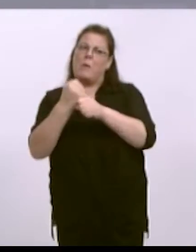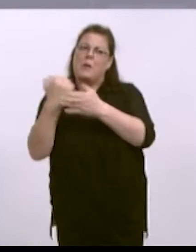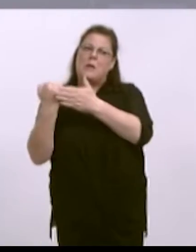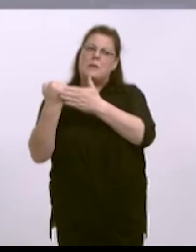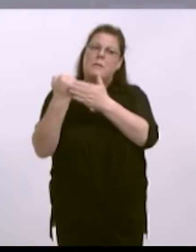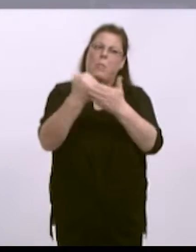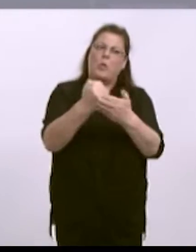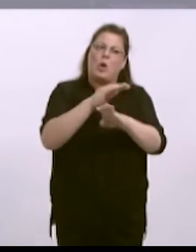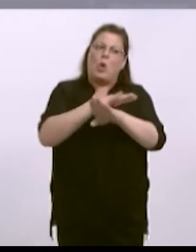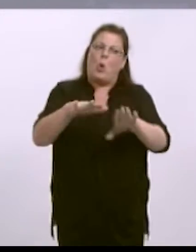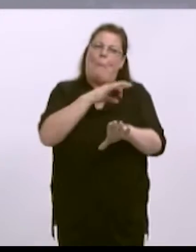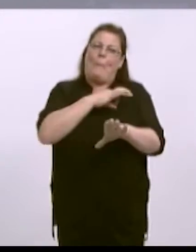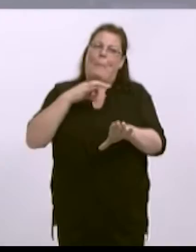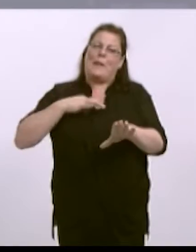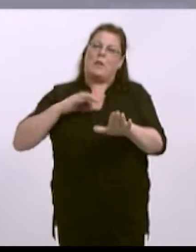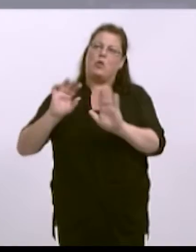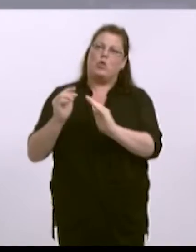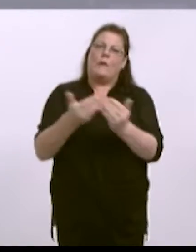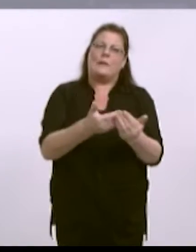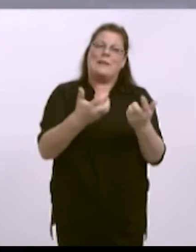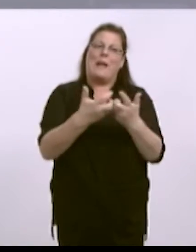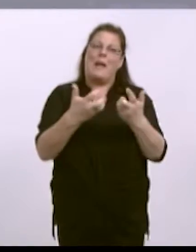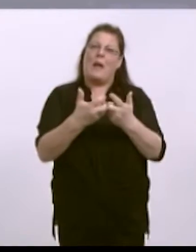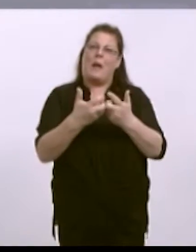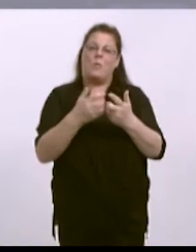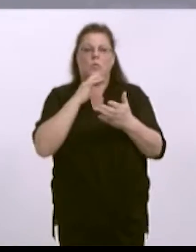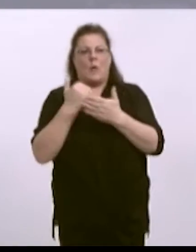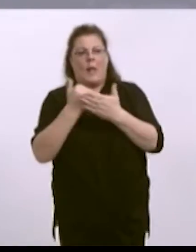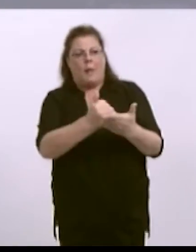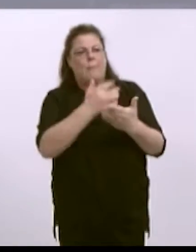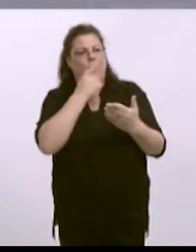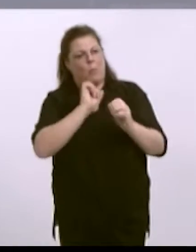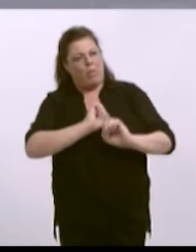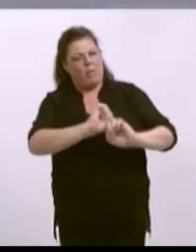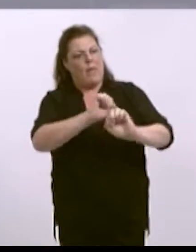confidence and emotional well-being of people in social care, and how you then measure the